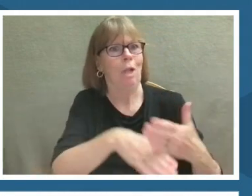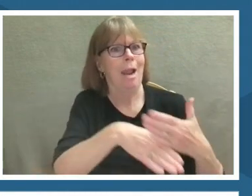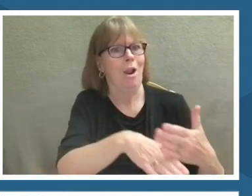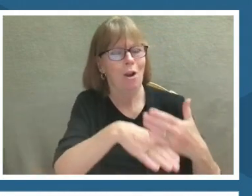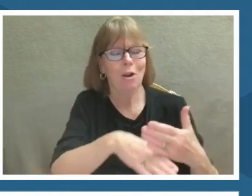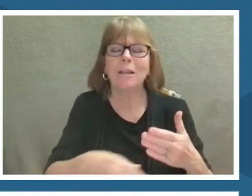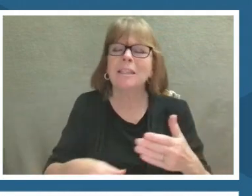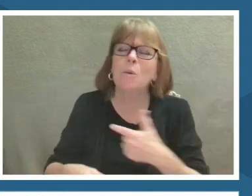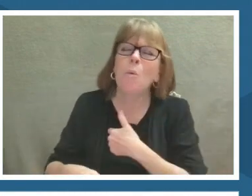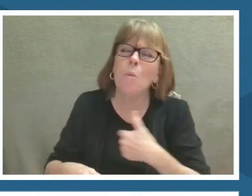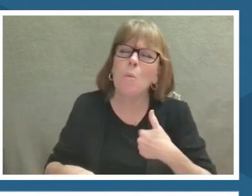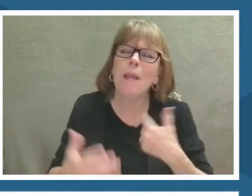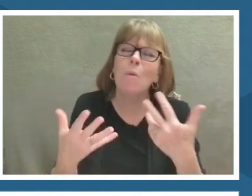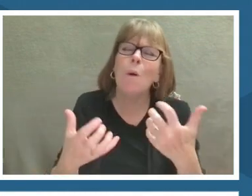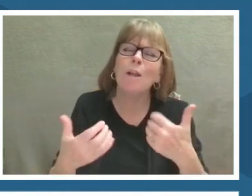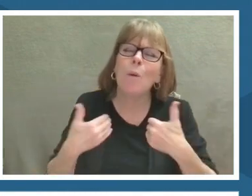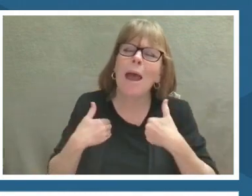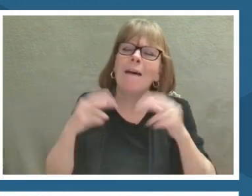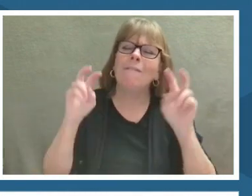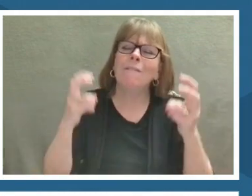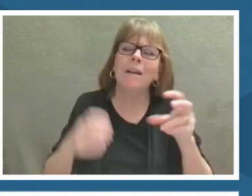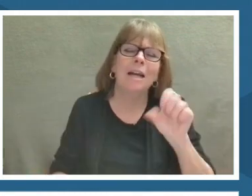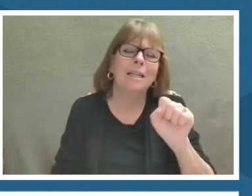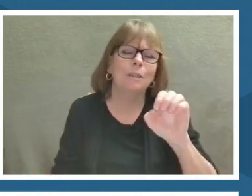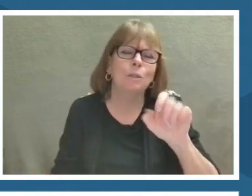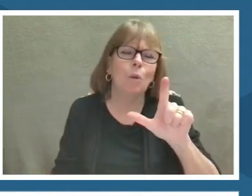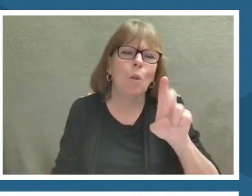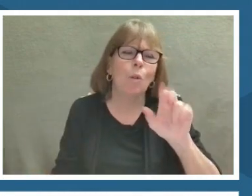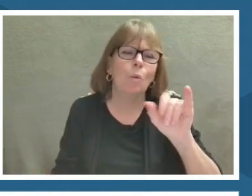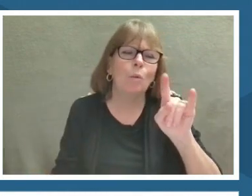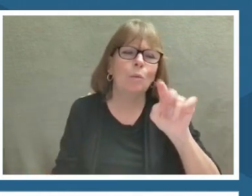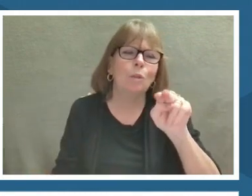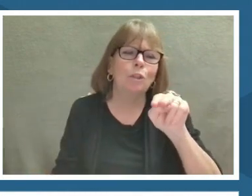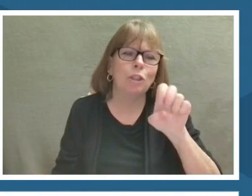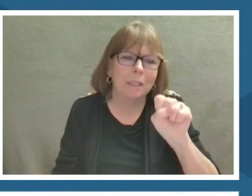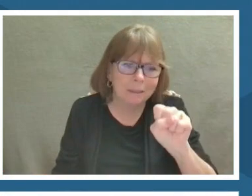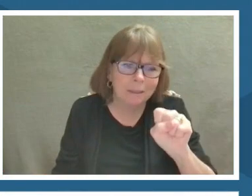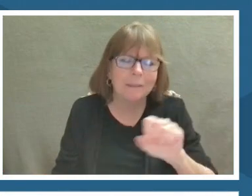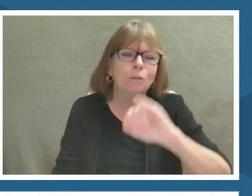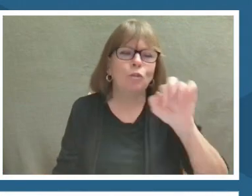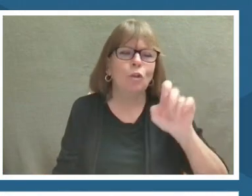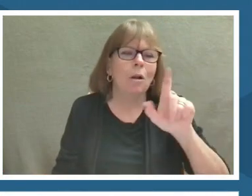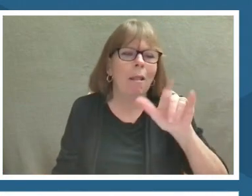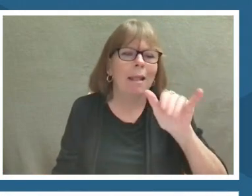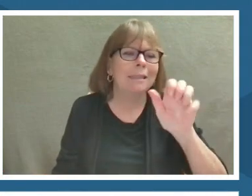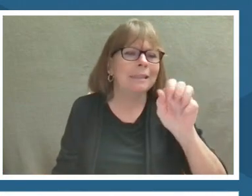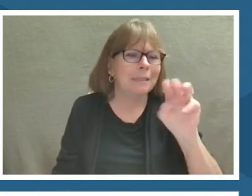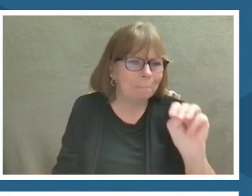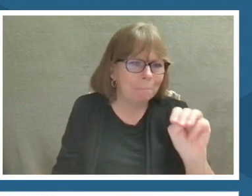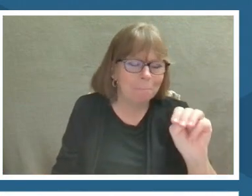we're trying to say okay so here's what we think is out there in terms of what people are